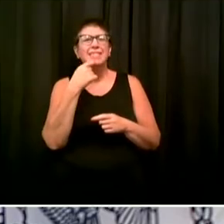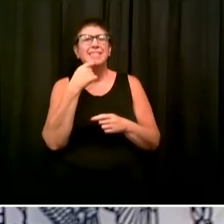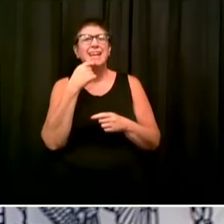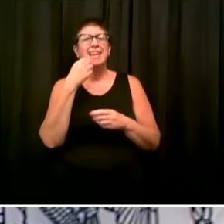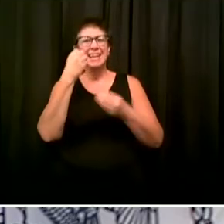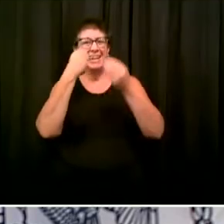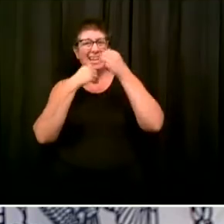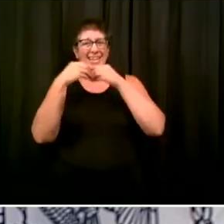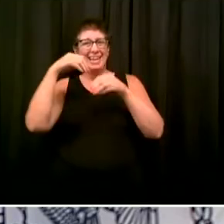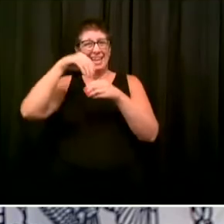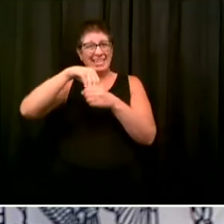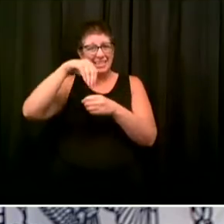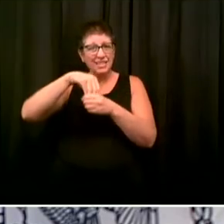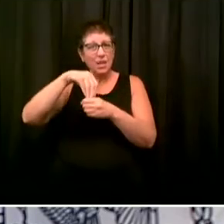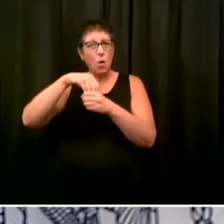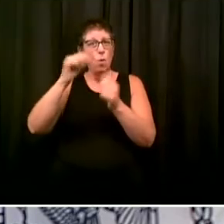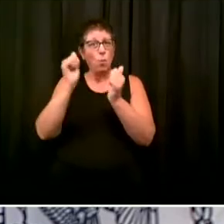ON DOINORIN DIN G SAYING IT IS NOT SAFE, IT IS